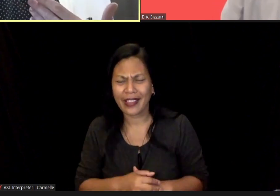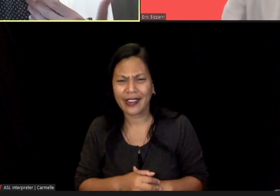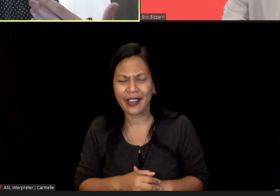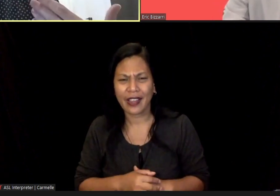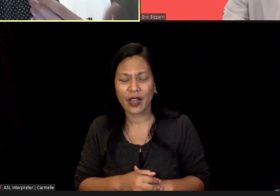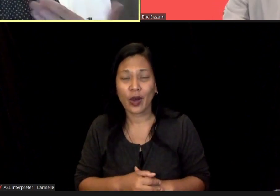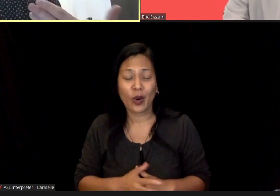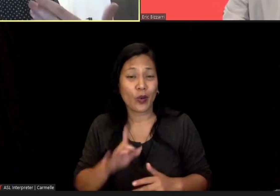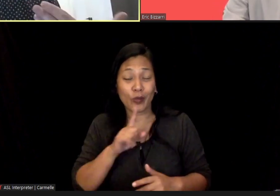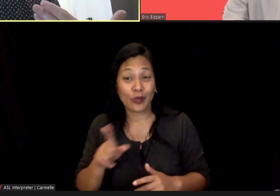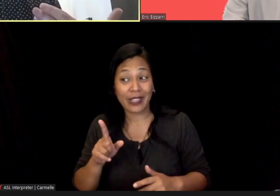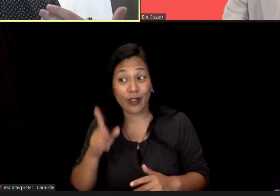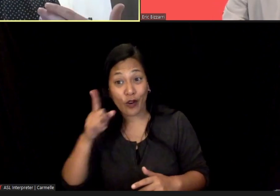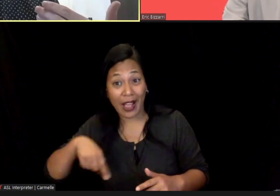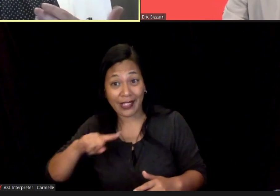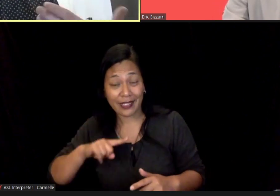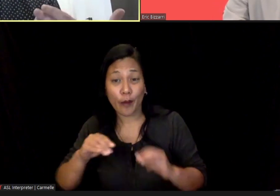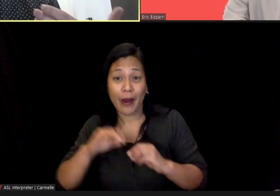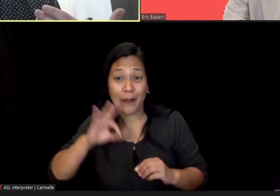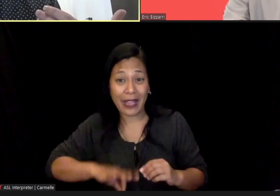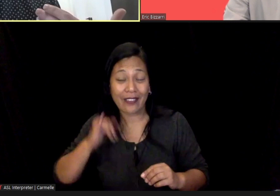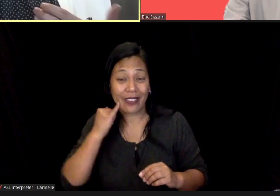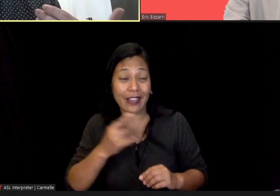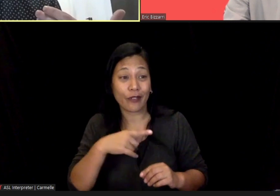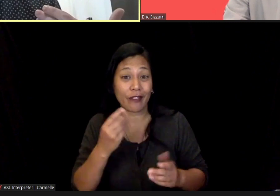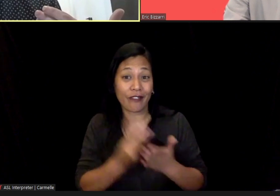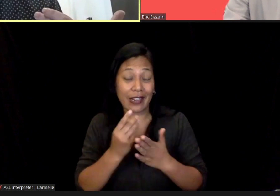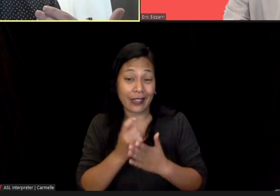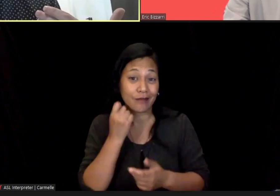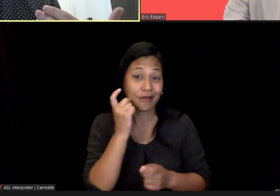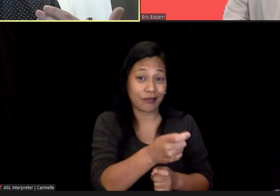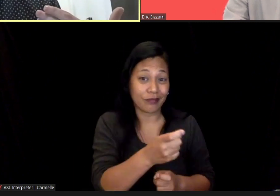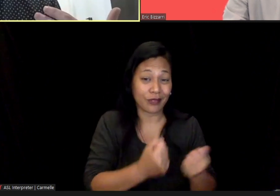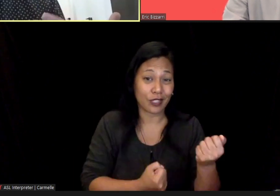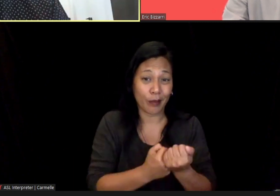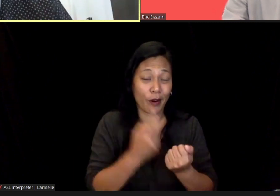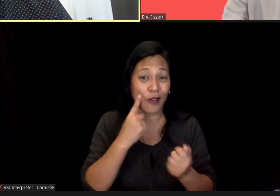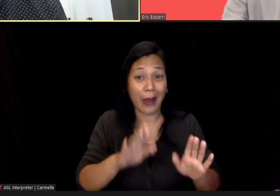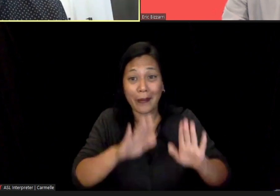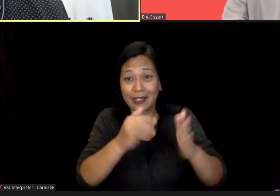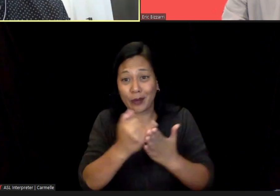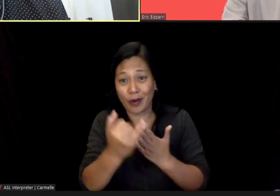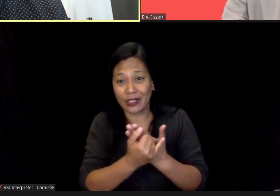If we fund amazing stuff, if we didn't fund an amazing piece of work, because that producer gave us, you know,